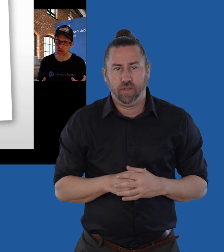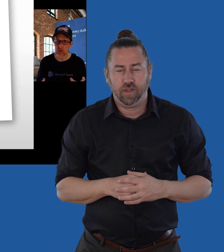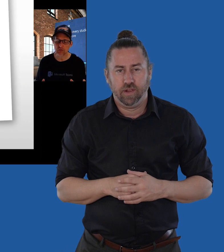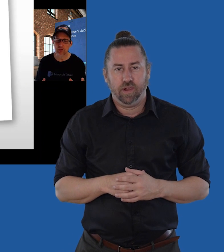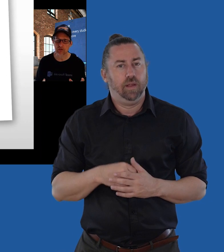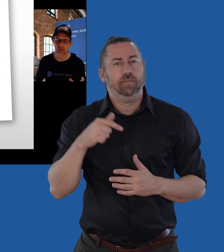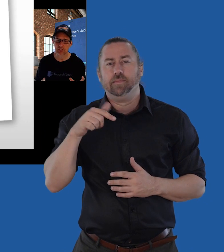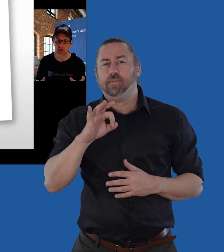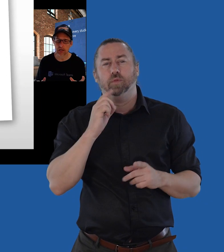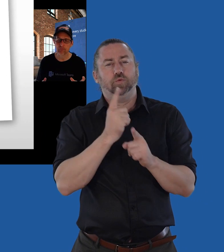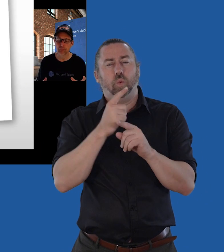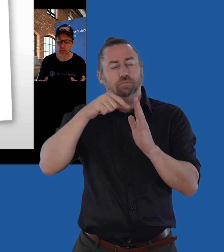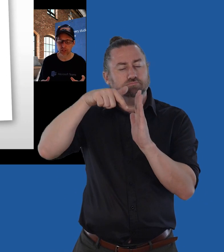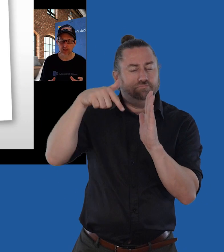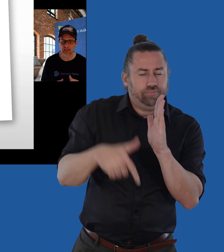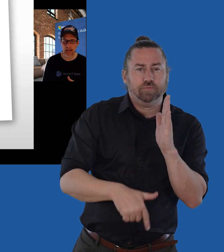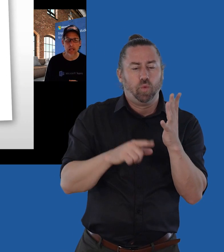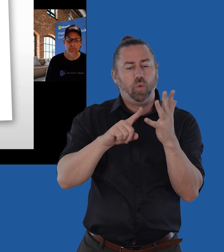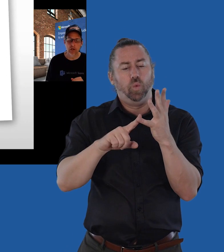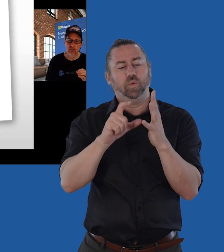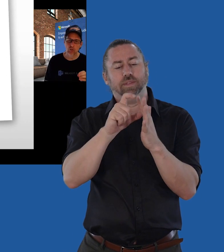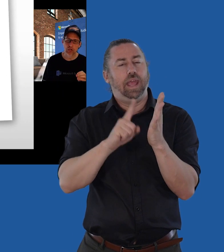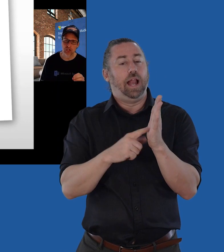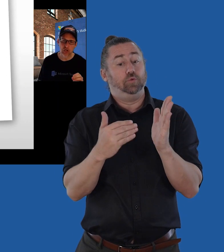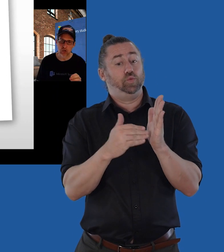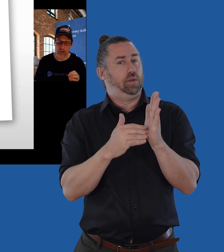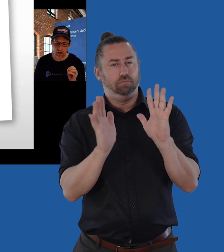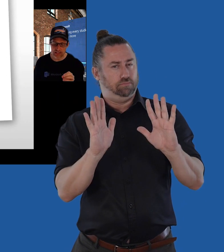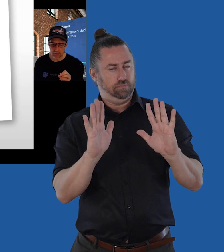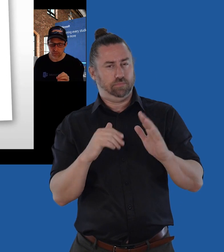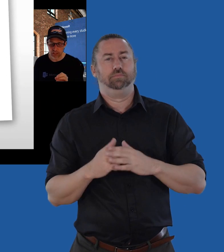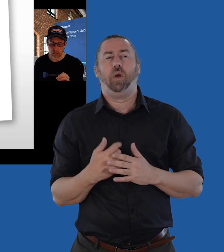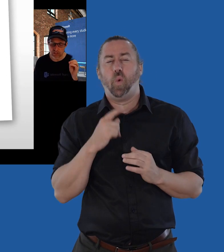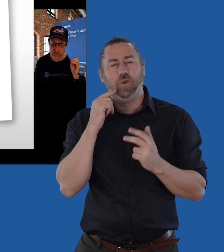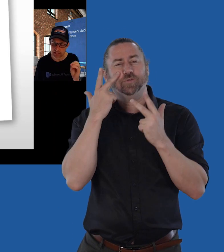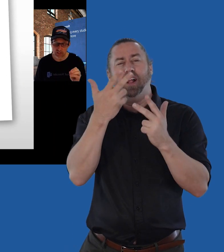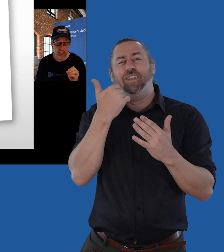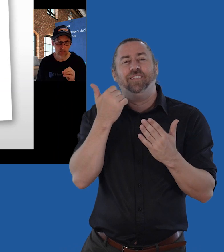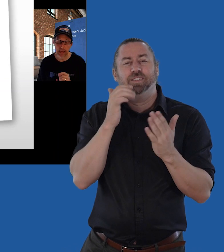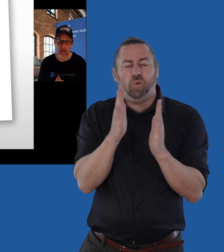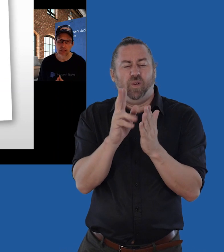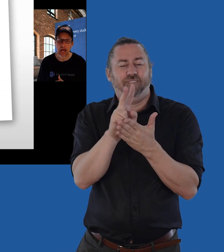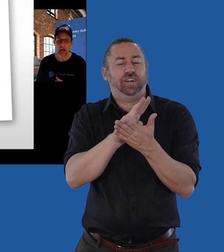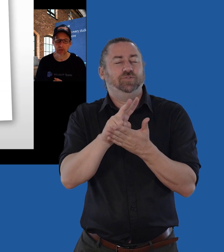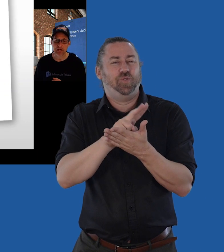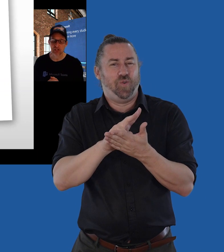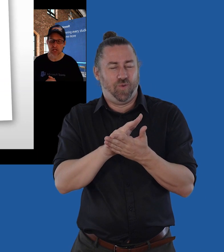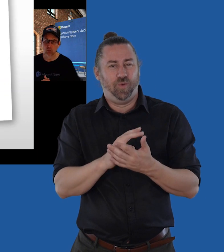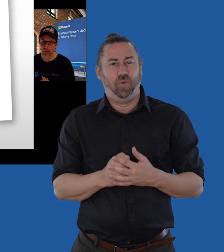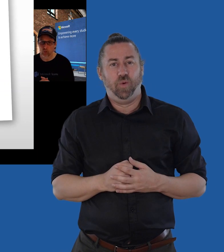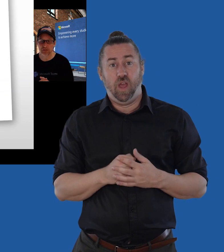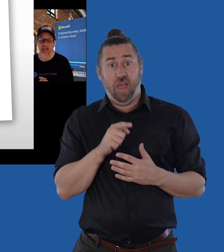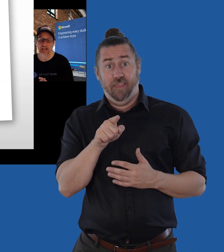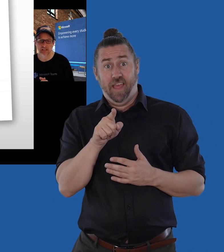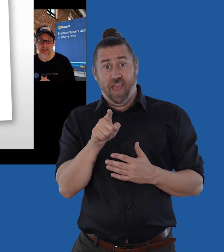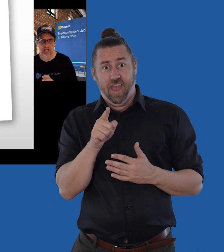into Universal Design for Learning today, but I do wanna show you a nice little video, which is actually made in conjunction with the NDCO,